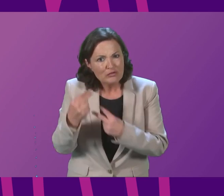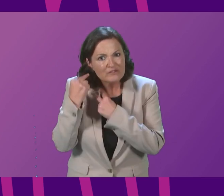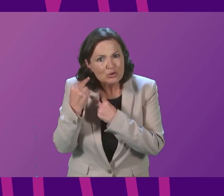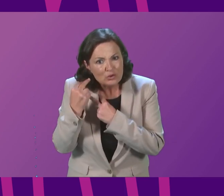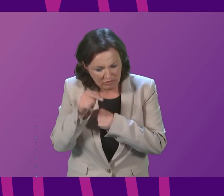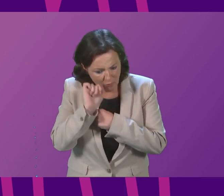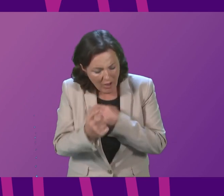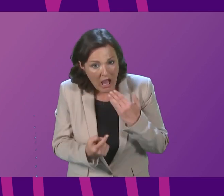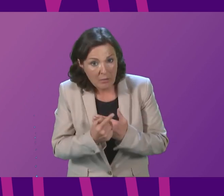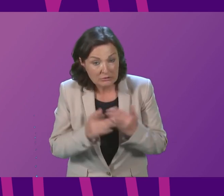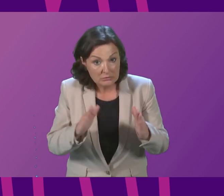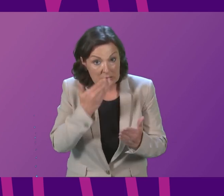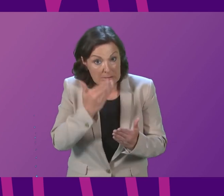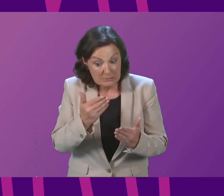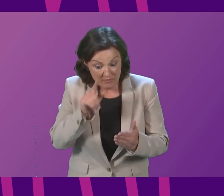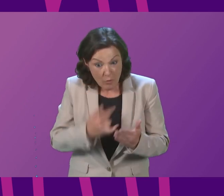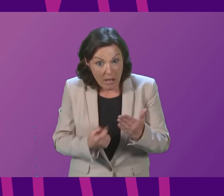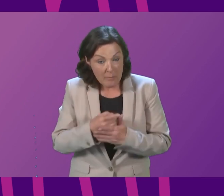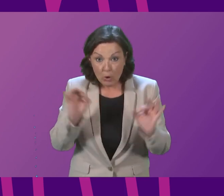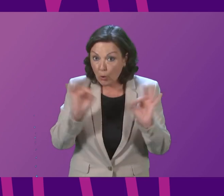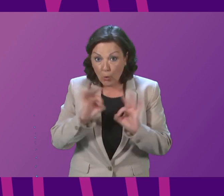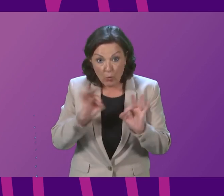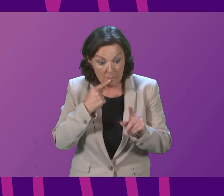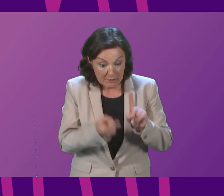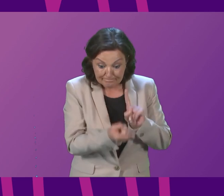. No one has been held to account, and serious questions remain unanswered.